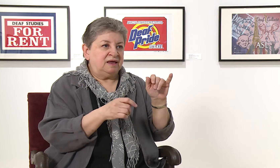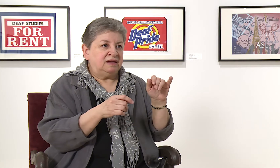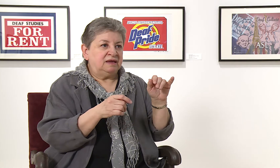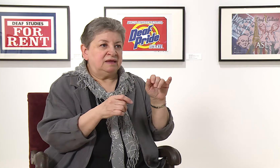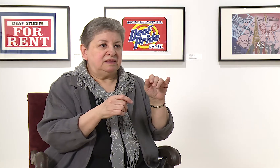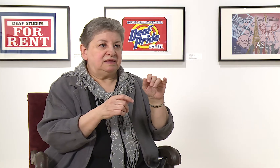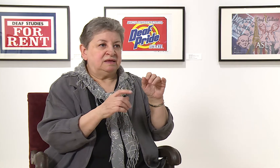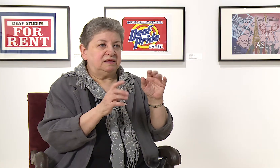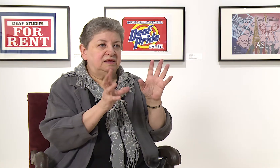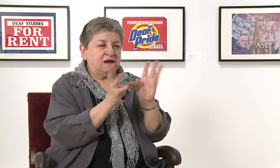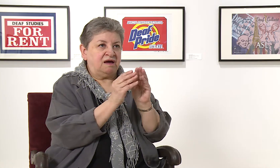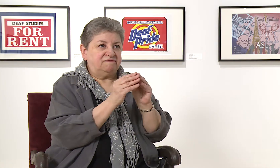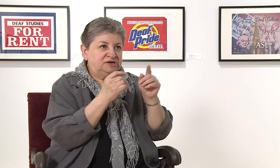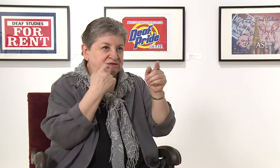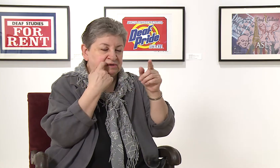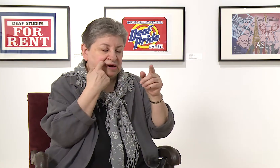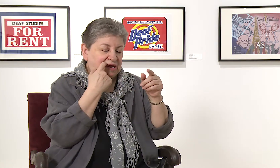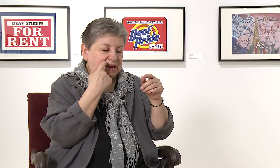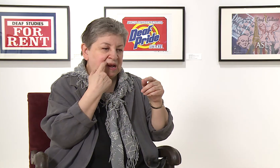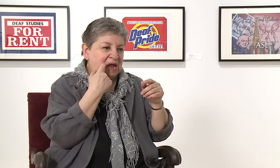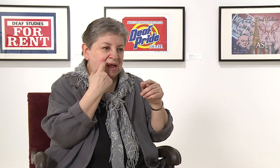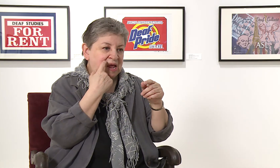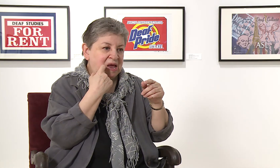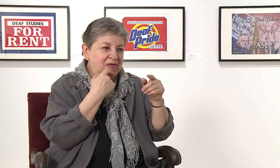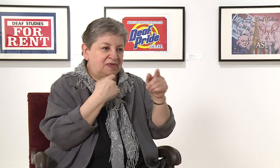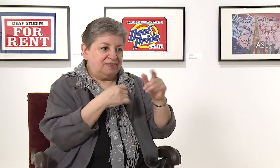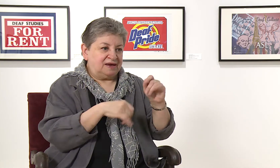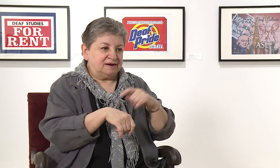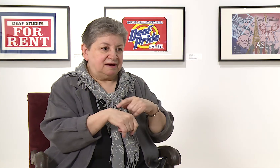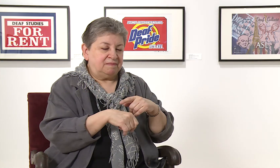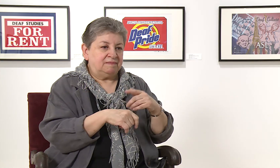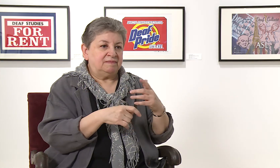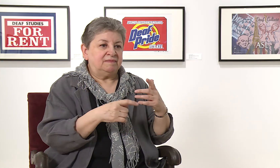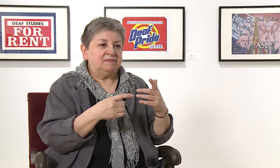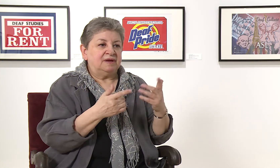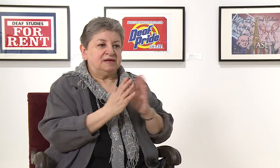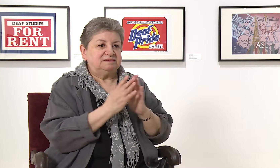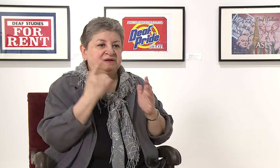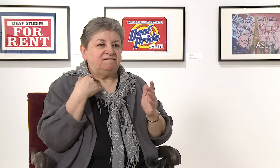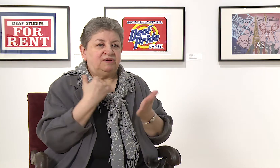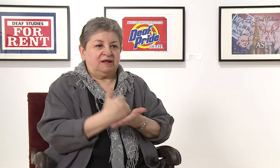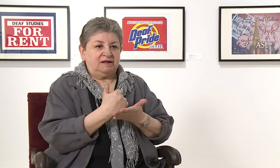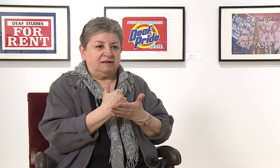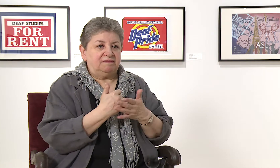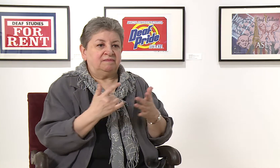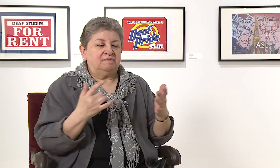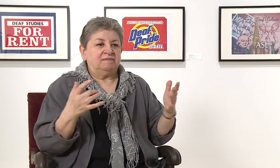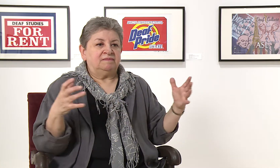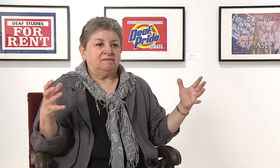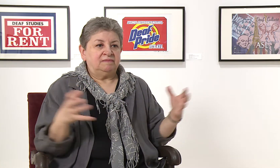because Sweden is where the ITI Conference was to be held that year. So I helped set that up.